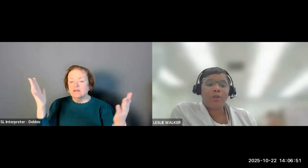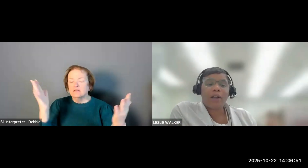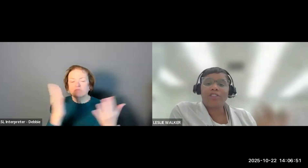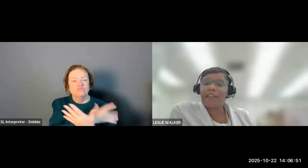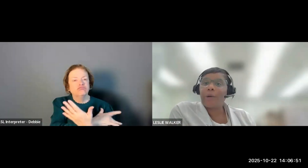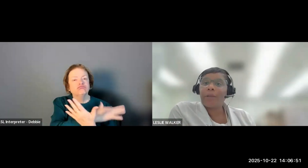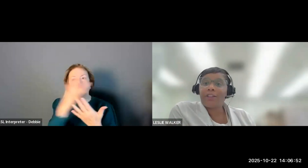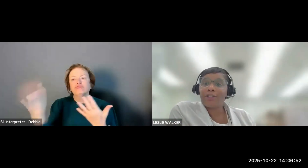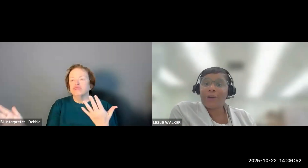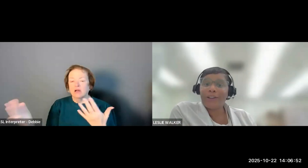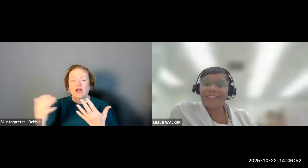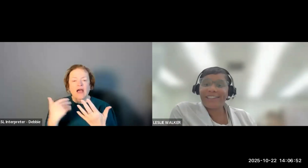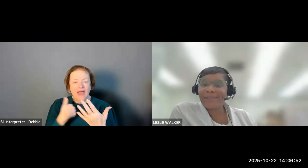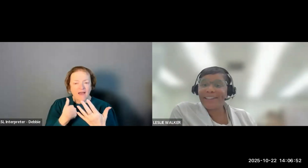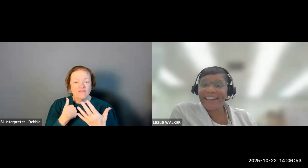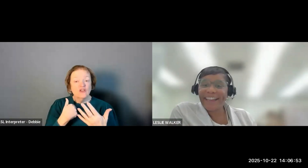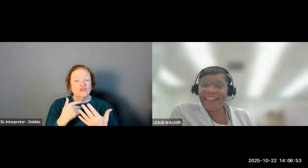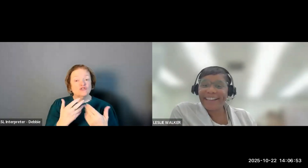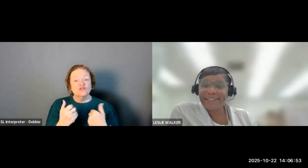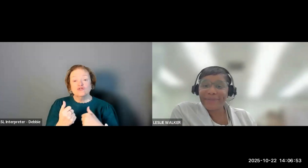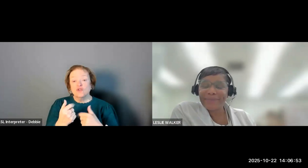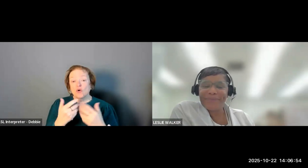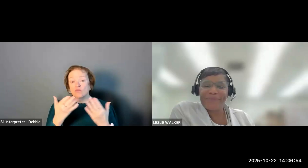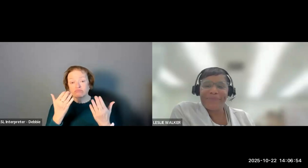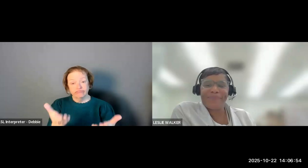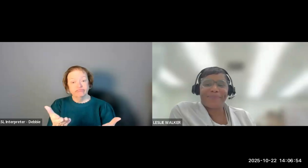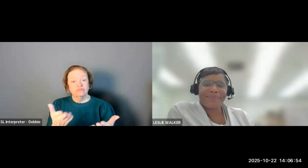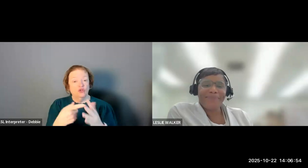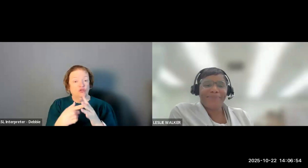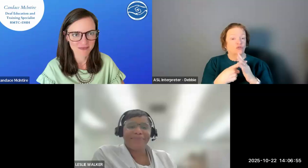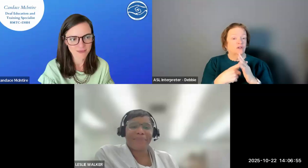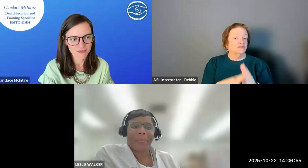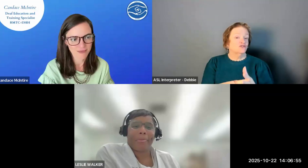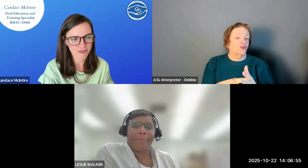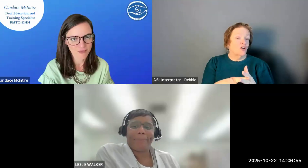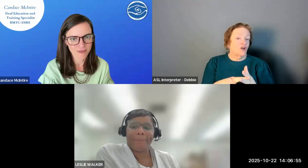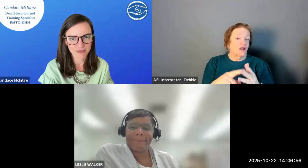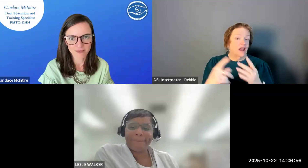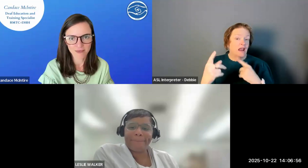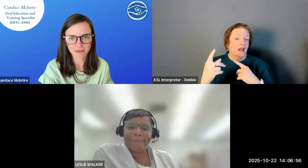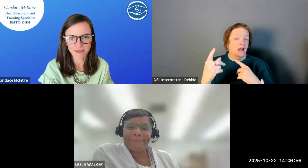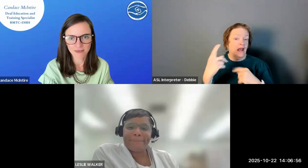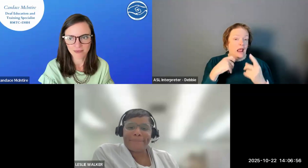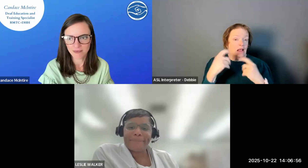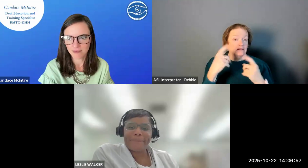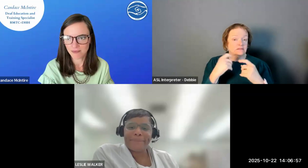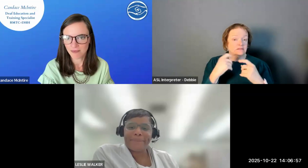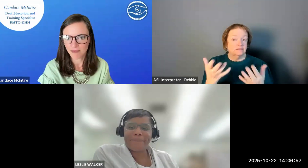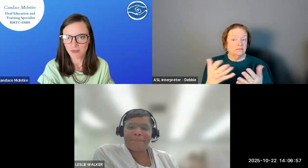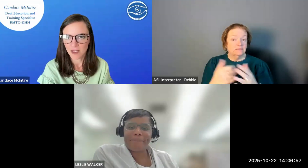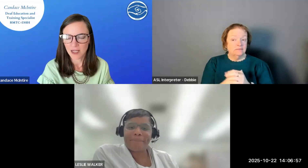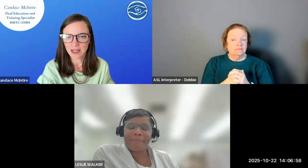And you guys just helped me answer your questions as best I can.